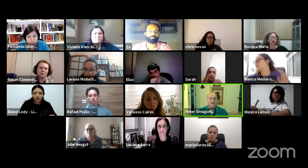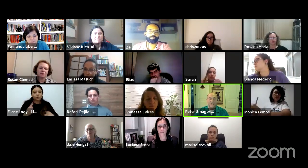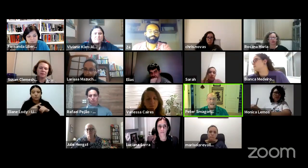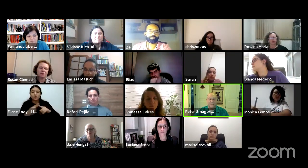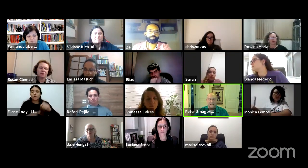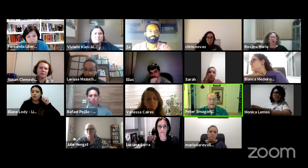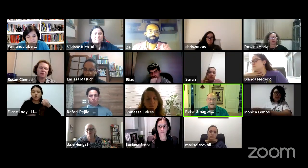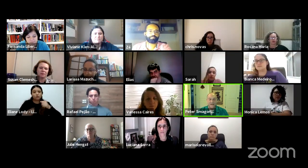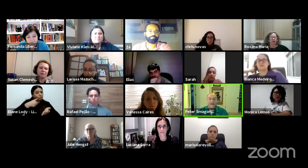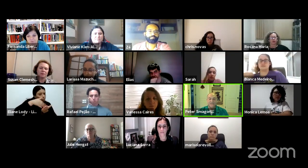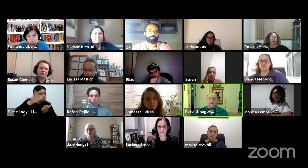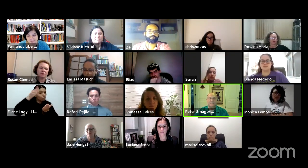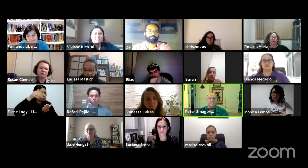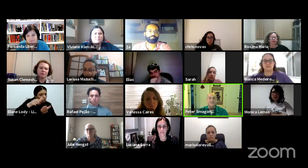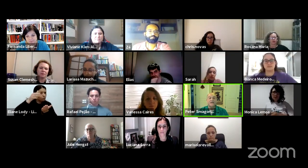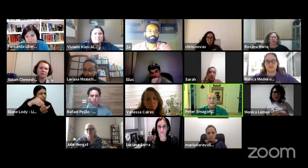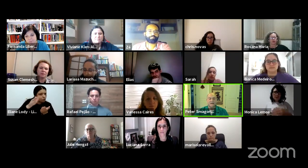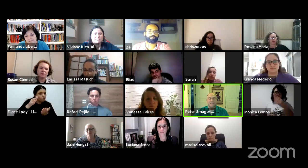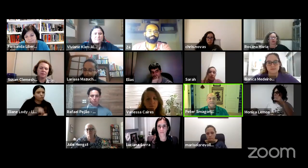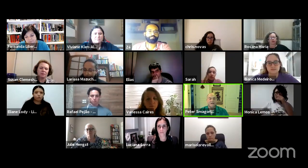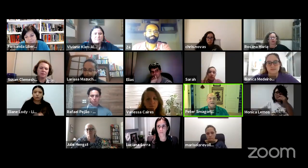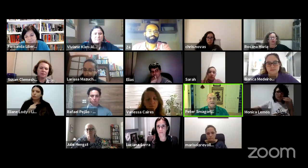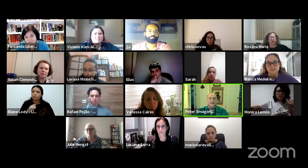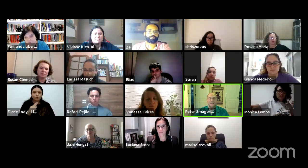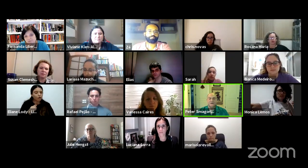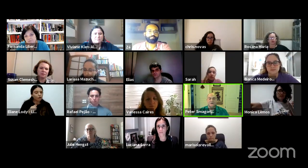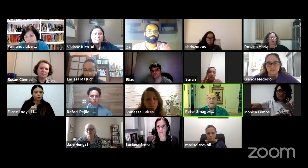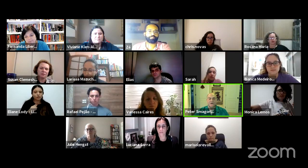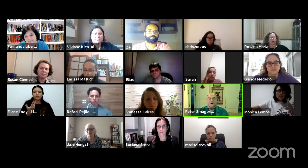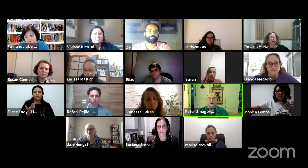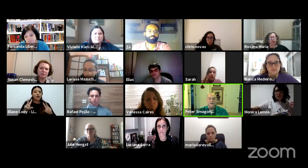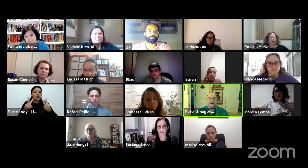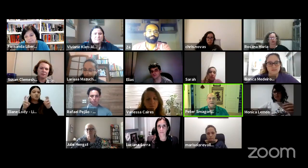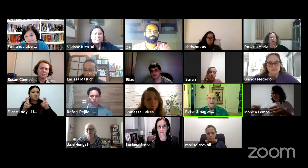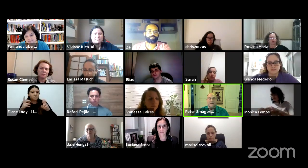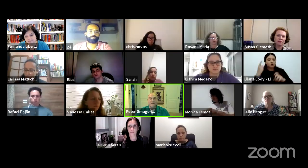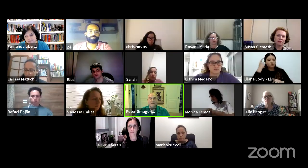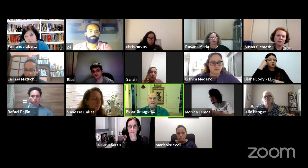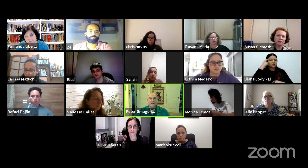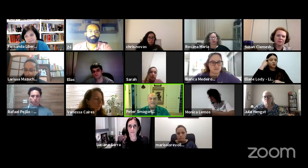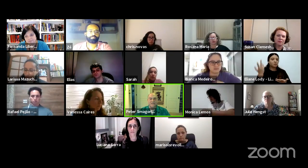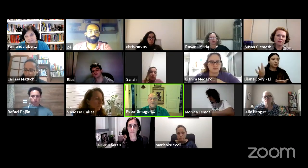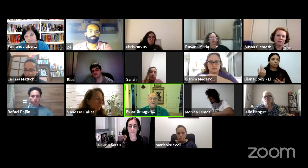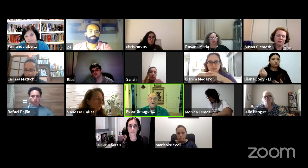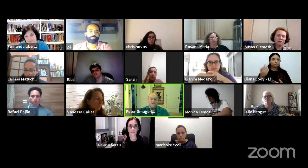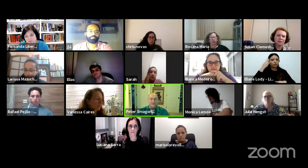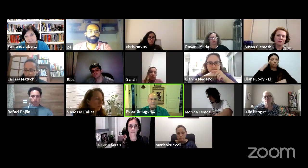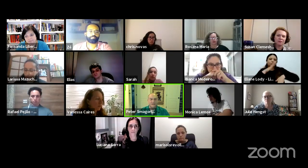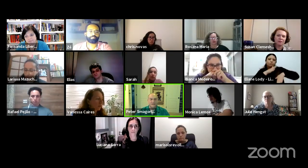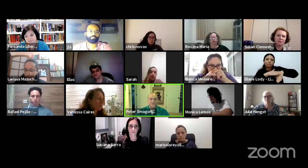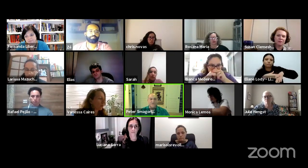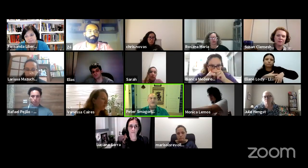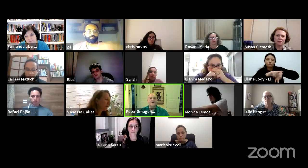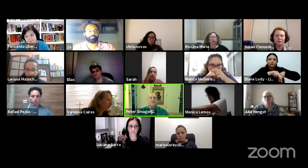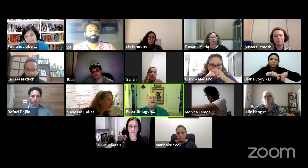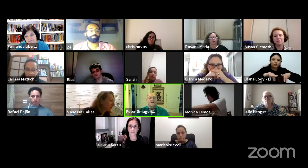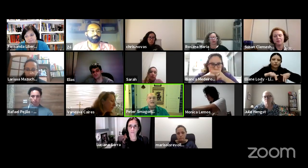, you know they're just not done , you know they're just not designed to accommodate. that sort of thinking that sort of thinking. So, there are. that